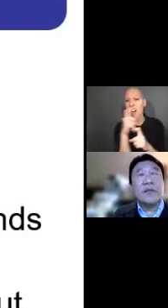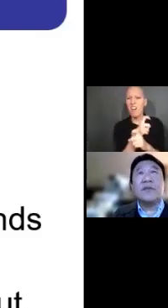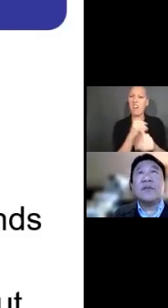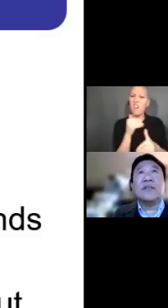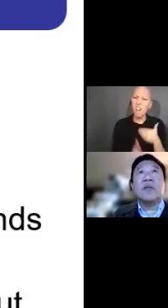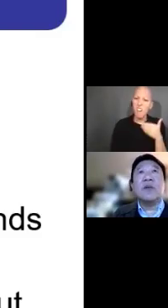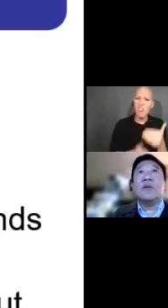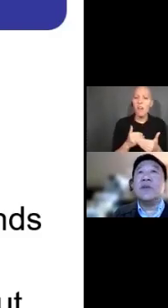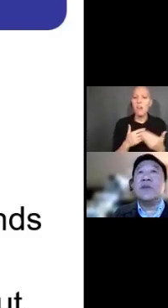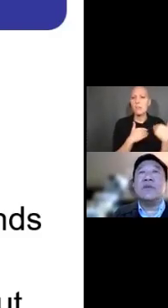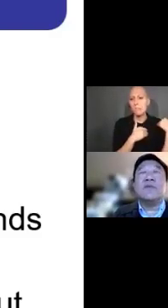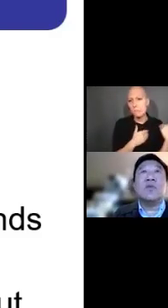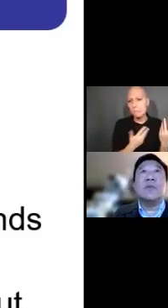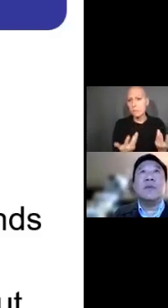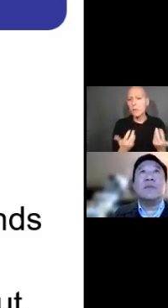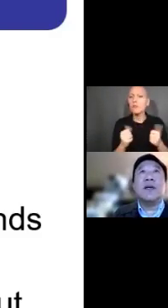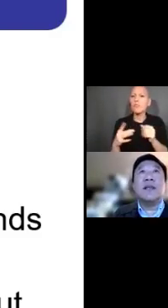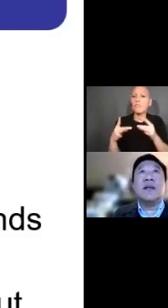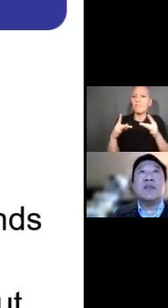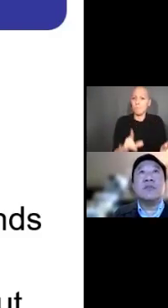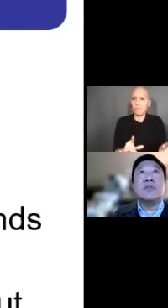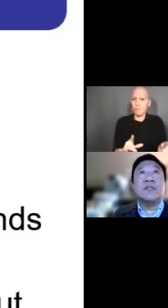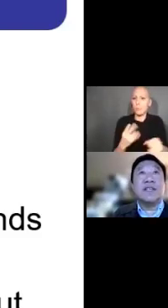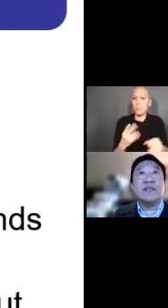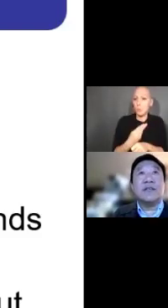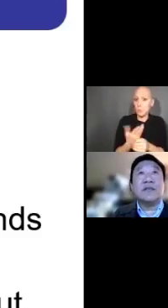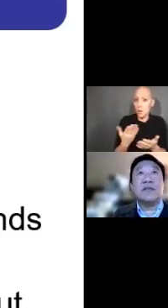using something called the Uniform Biological Materials